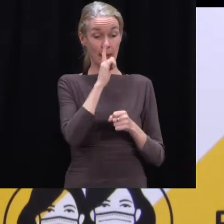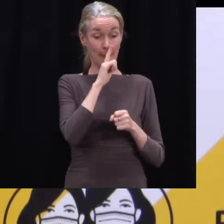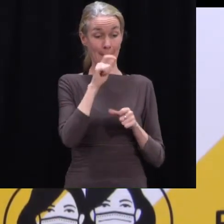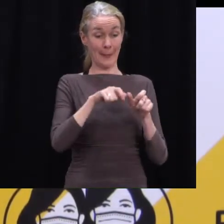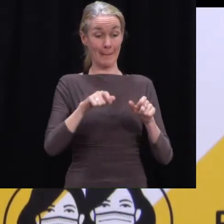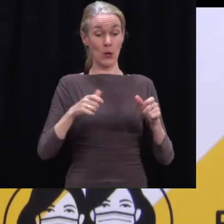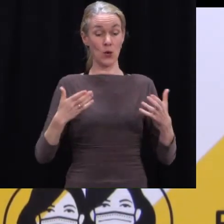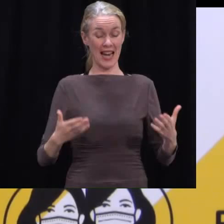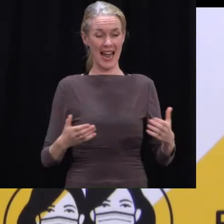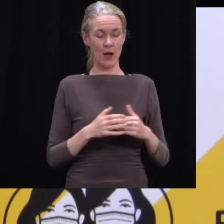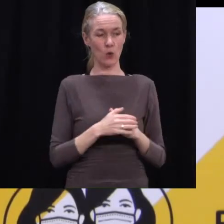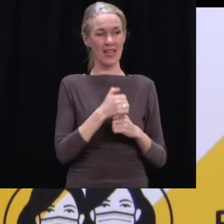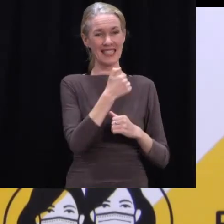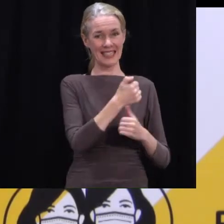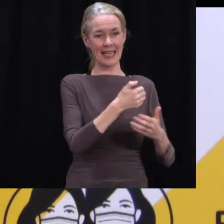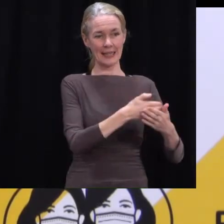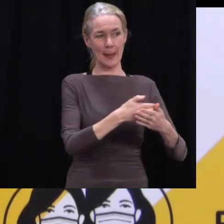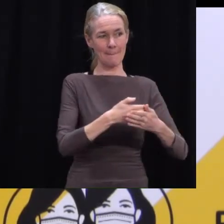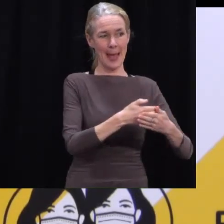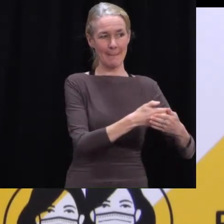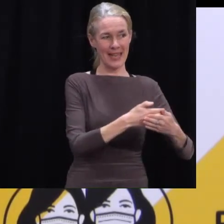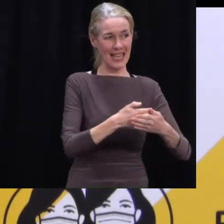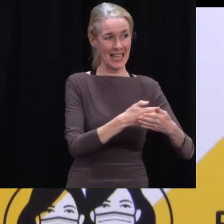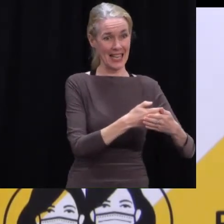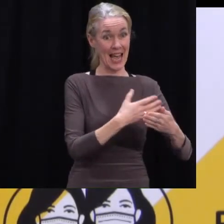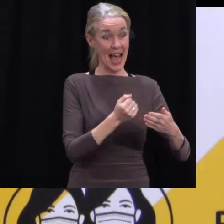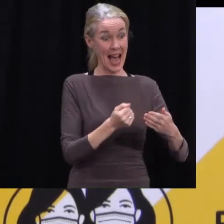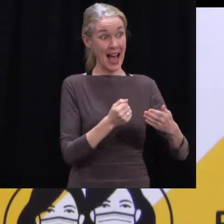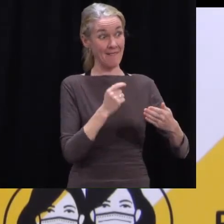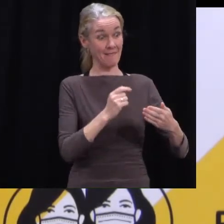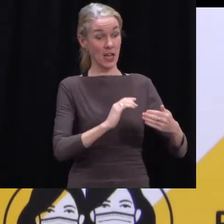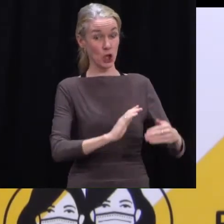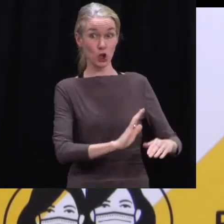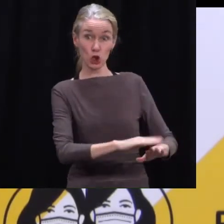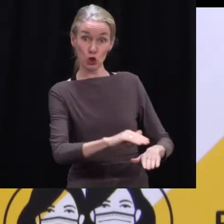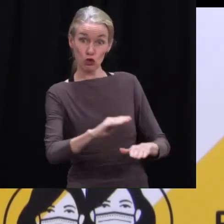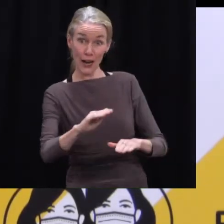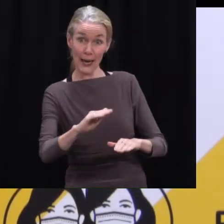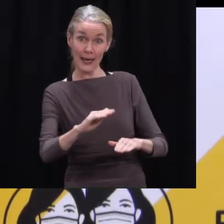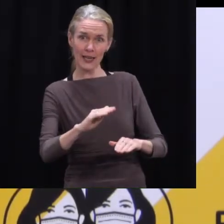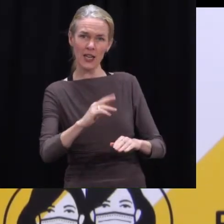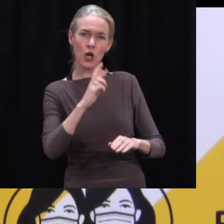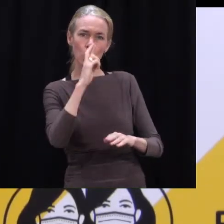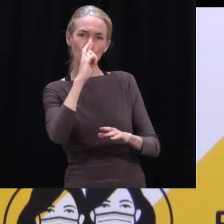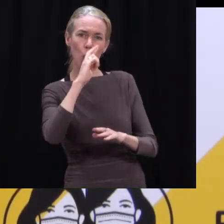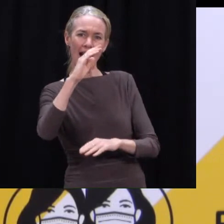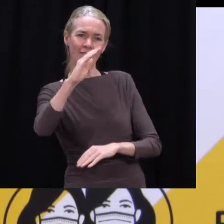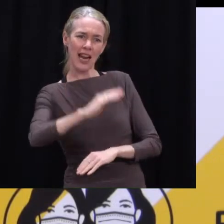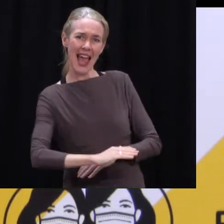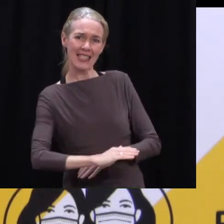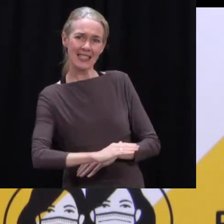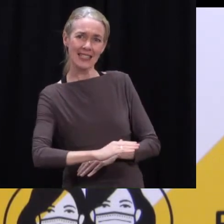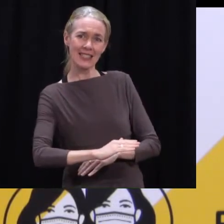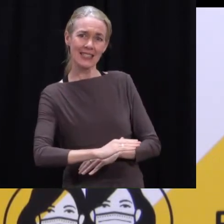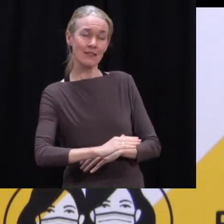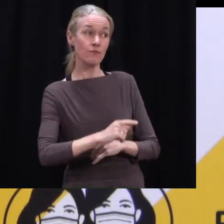more information - you mentioned six children under the age of one. Do you know how many are under 12 and how is it